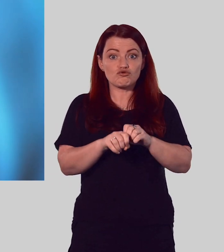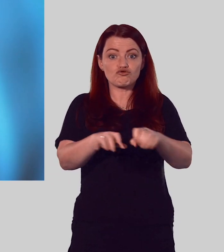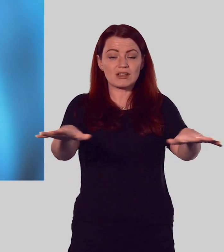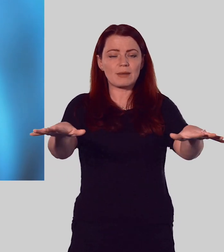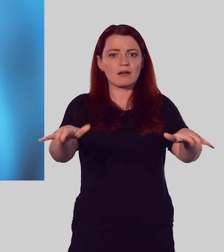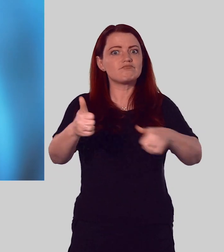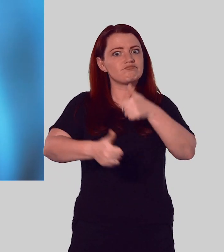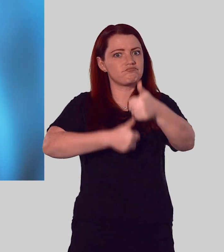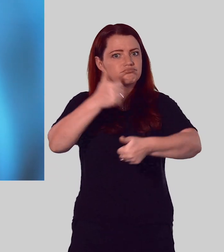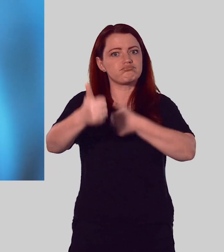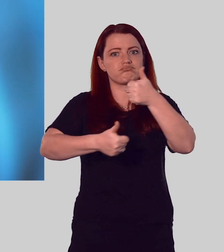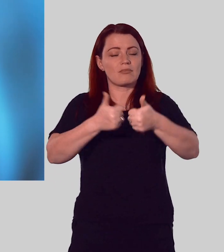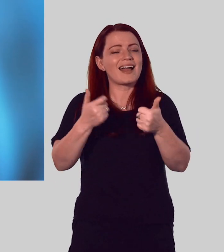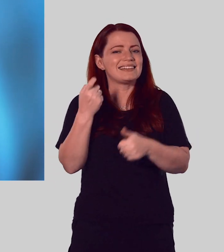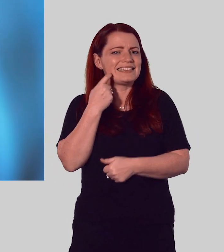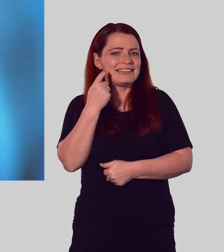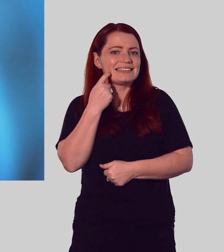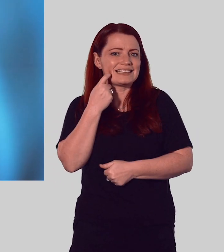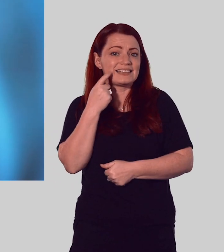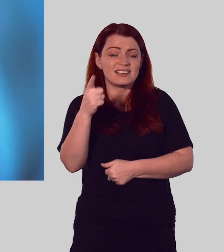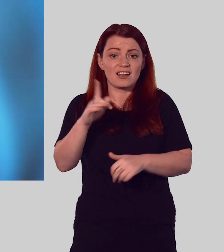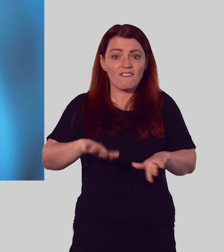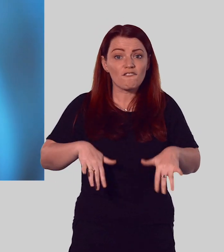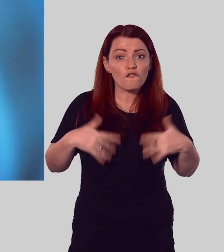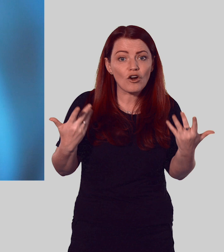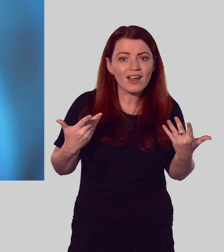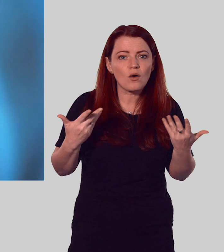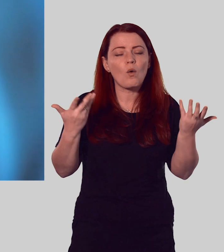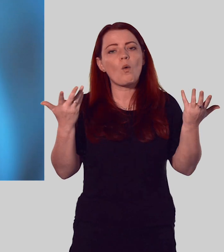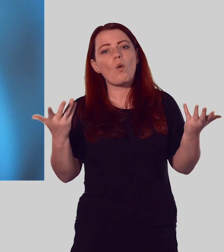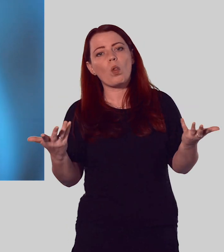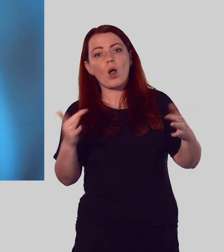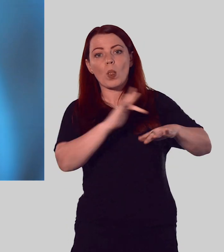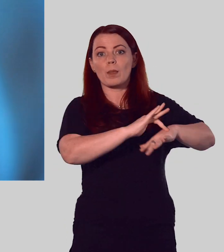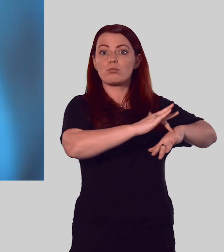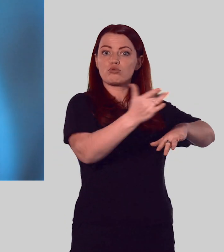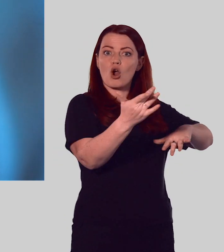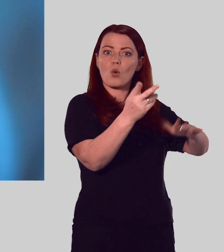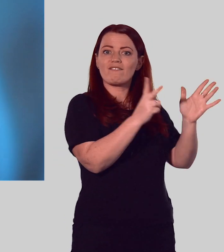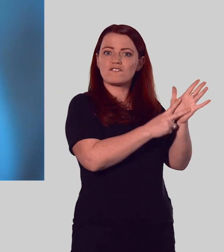easy to use platform, it's free although the pro version has additional features.